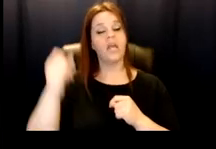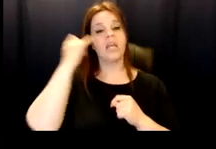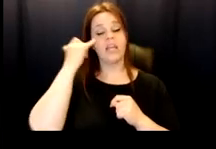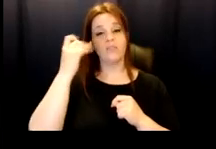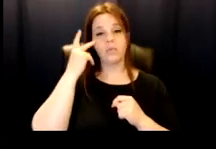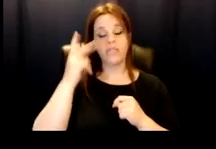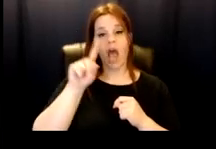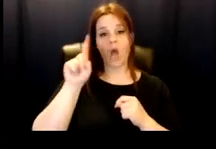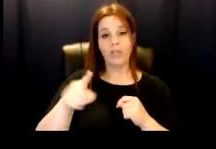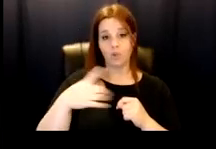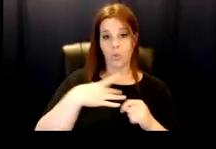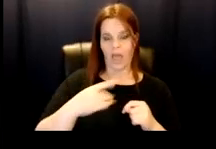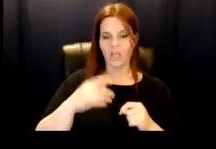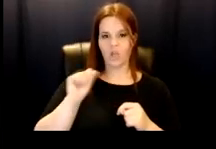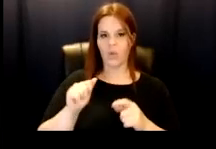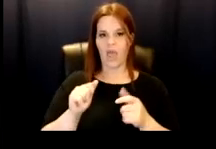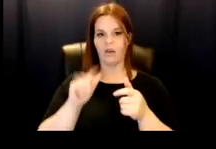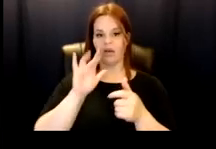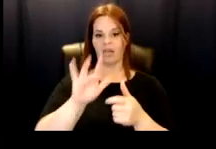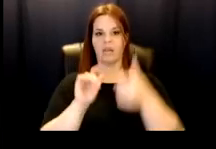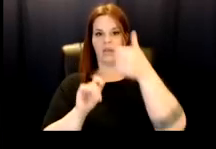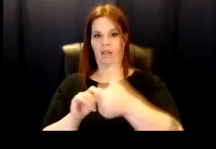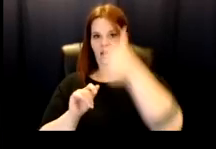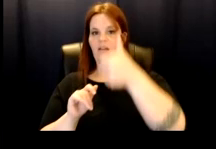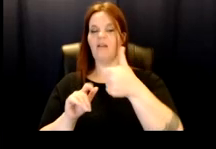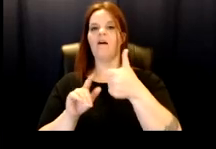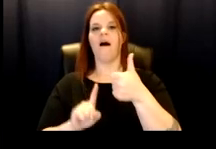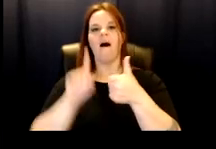up vote it by clicking the thumbs up icon. Up voted questions rise to the top and be